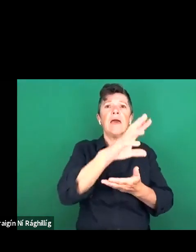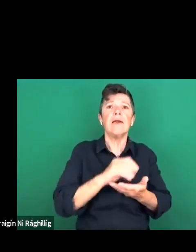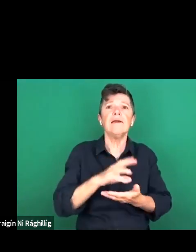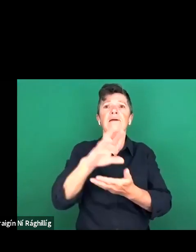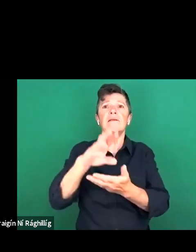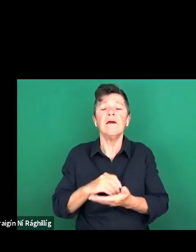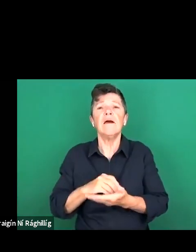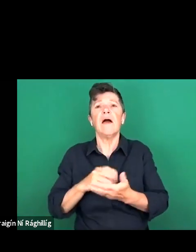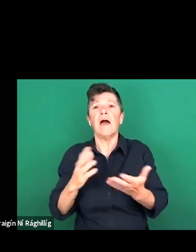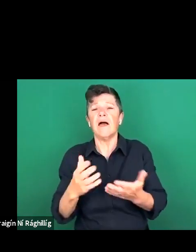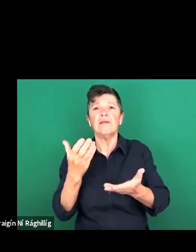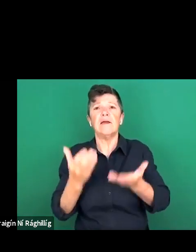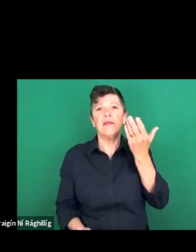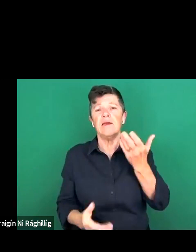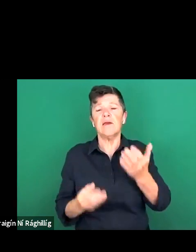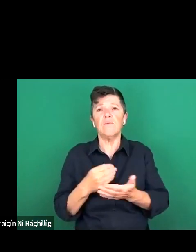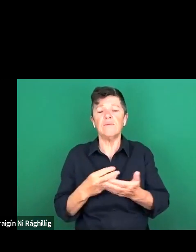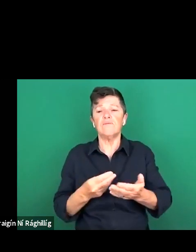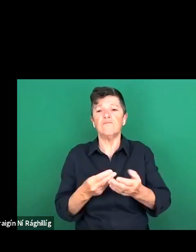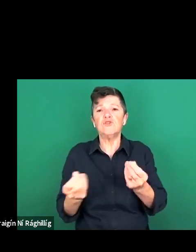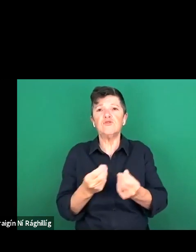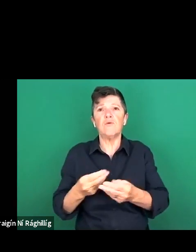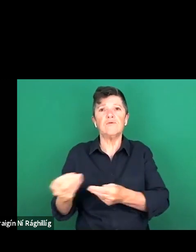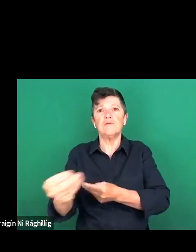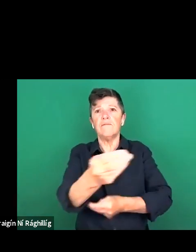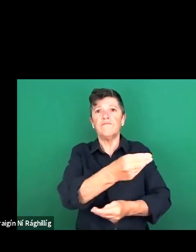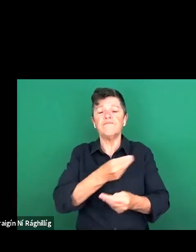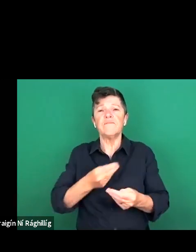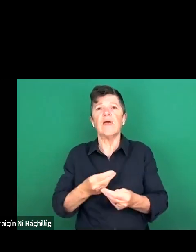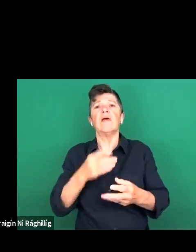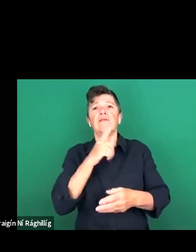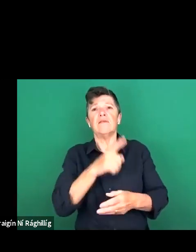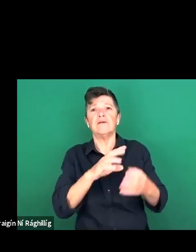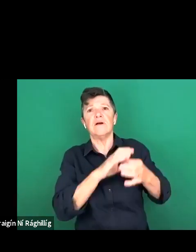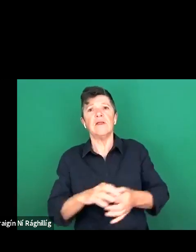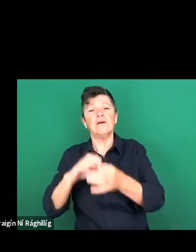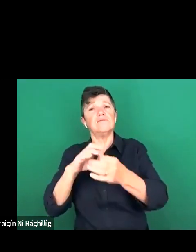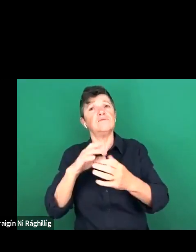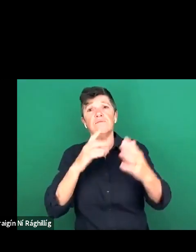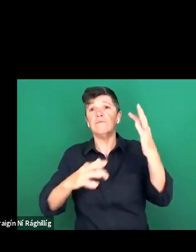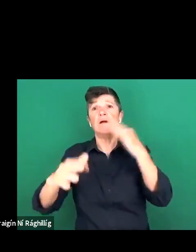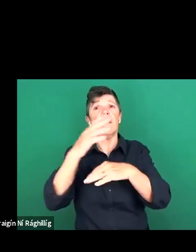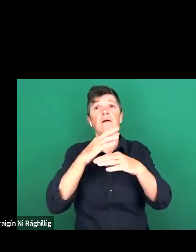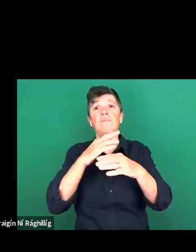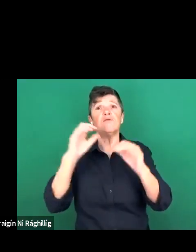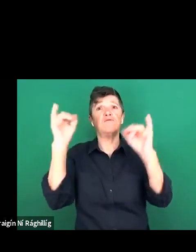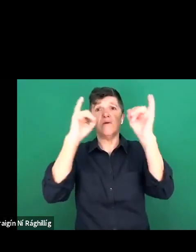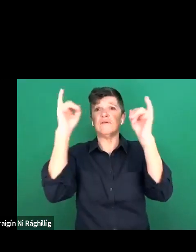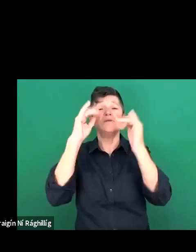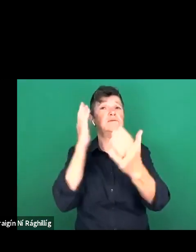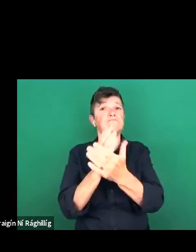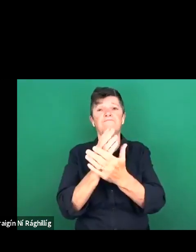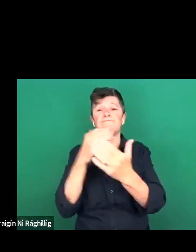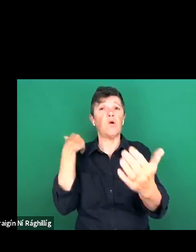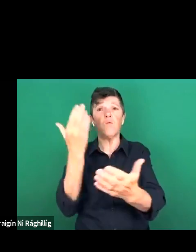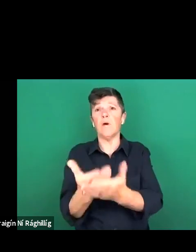for those people with history. We cannot resources that were integral to modernity were bound